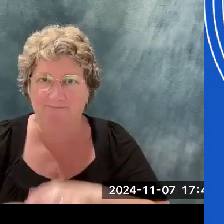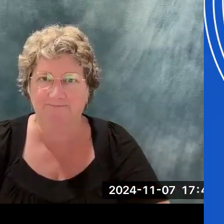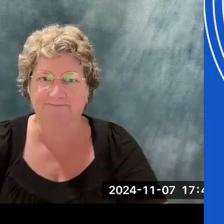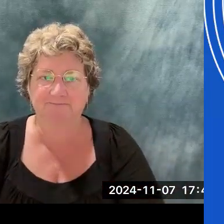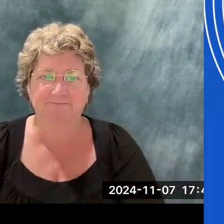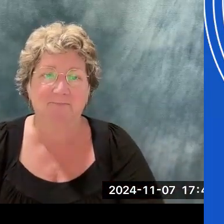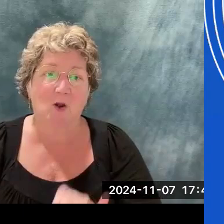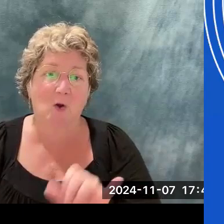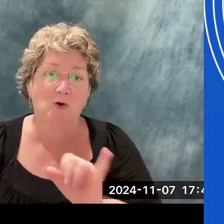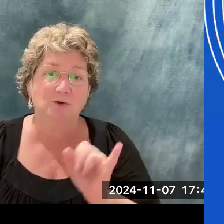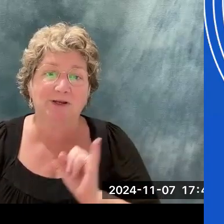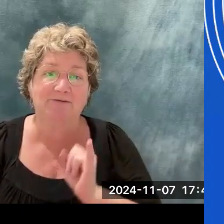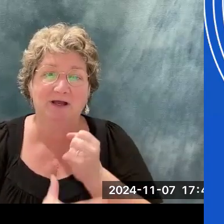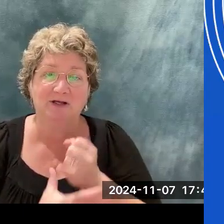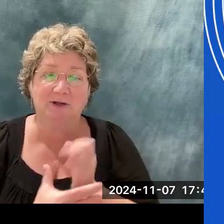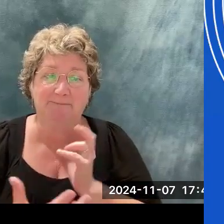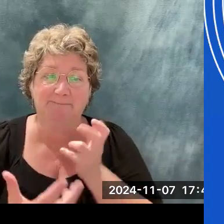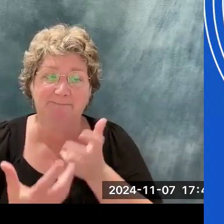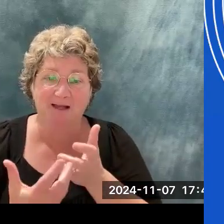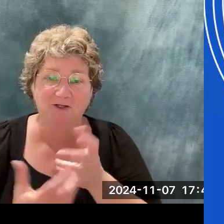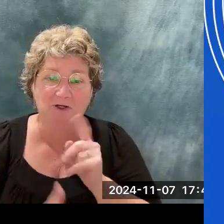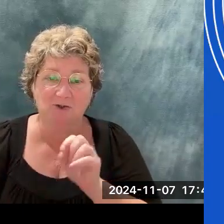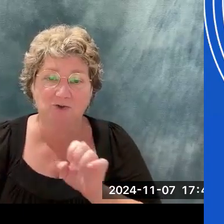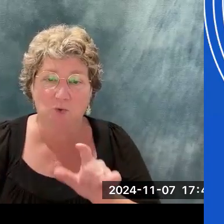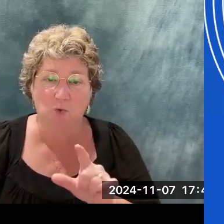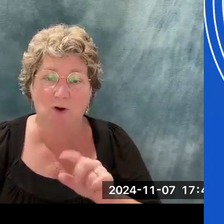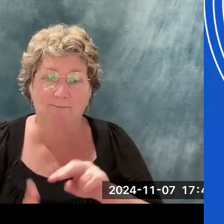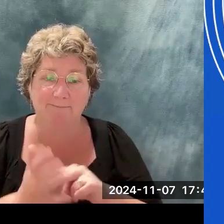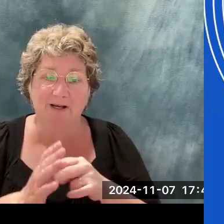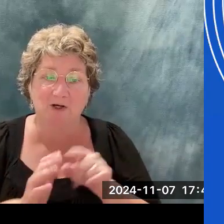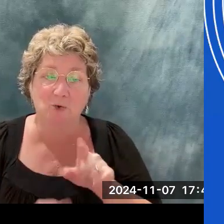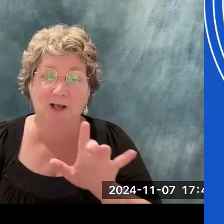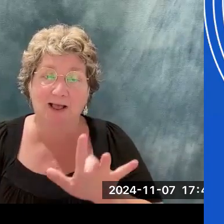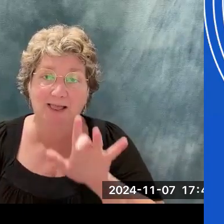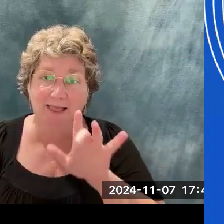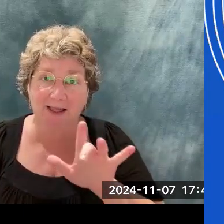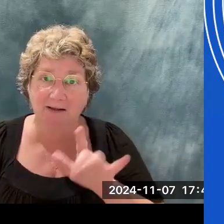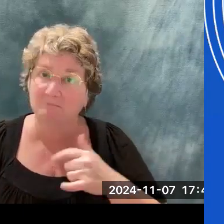What that is is you can click that you're a parent or a provider or someone and just